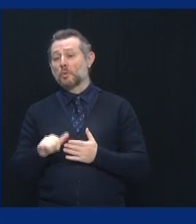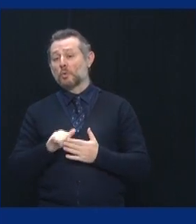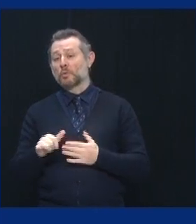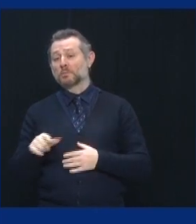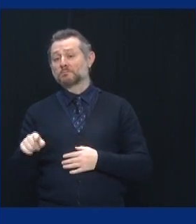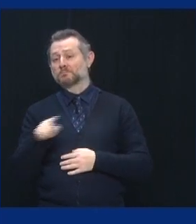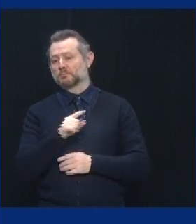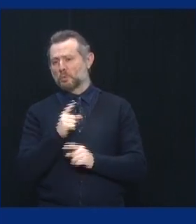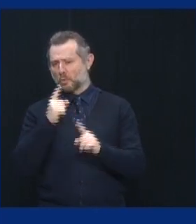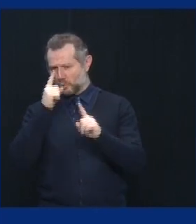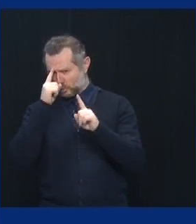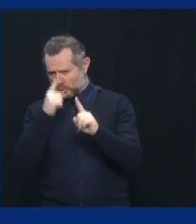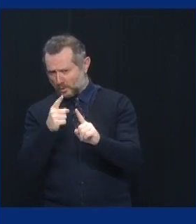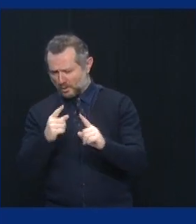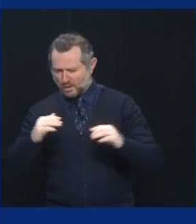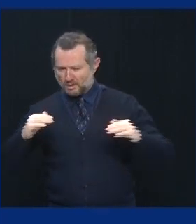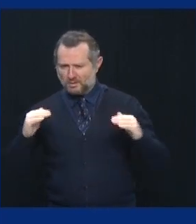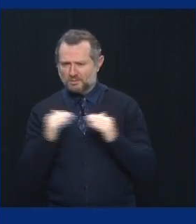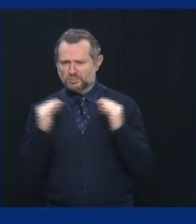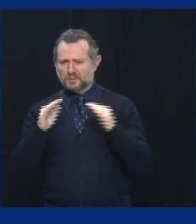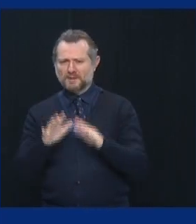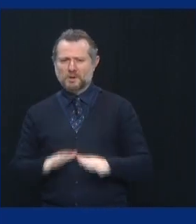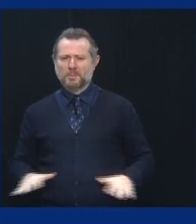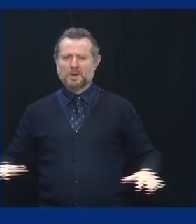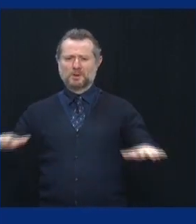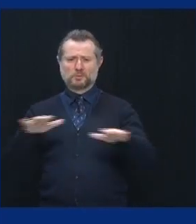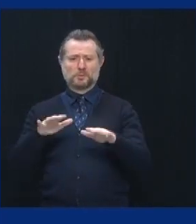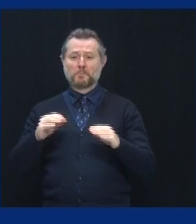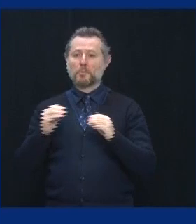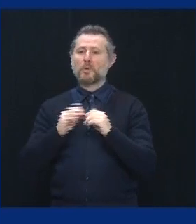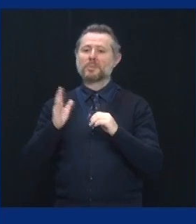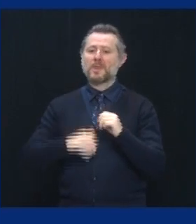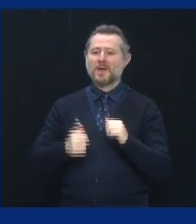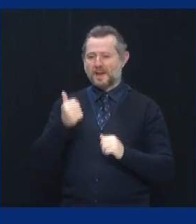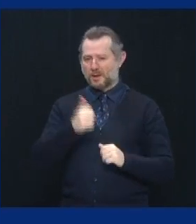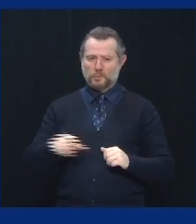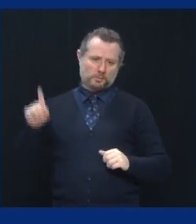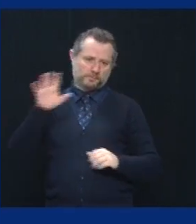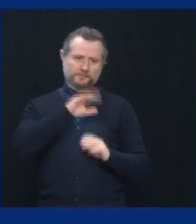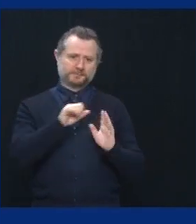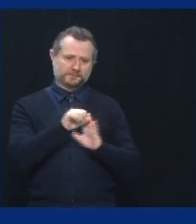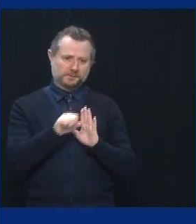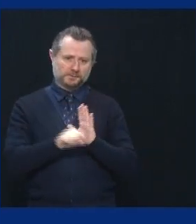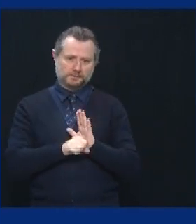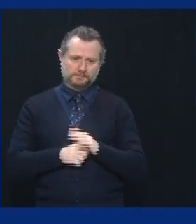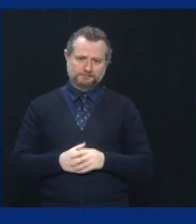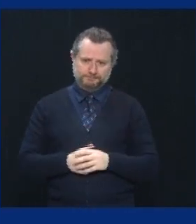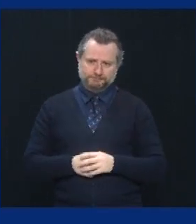JUST TO HIGHLIGHT WHAT CONGRESSMAN JEFFRIES SAID AND